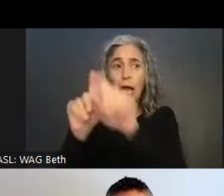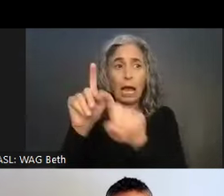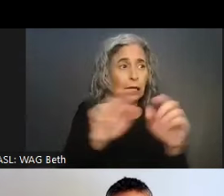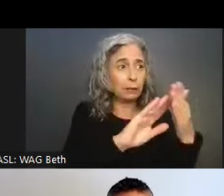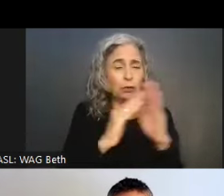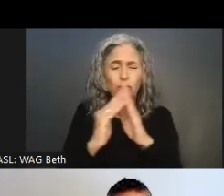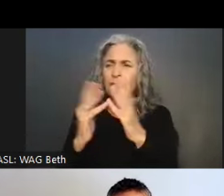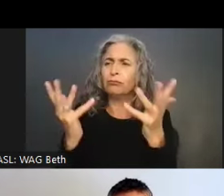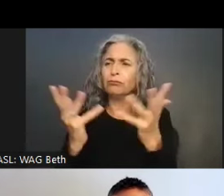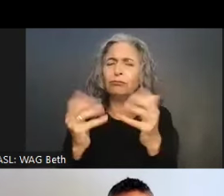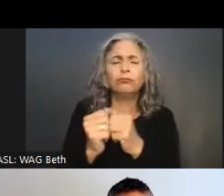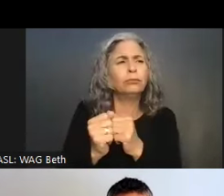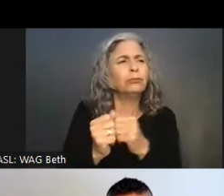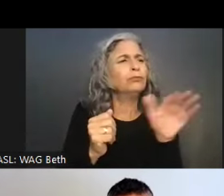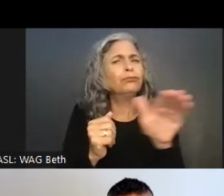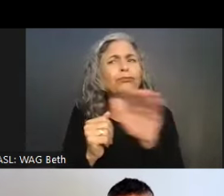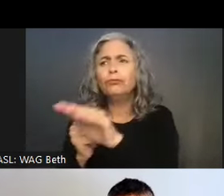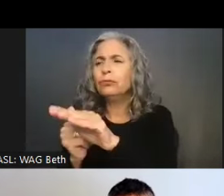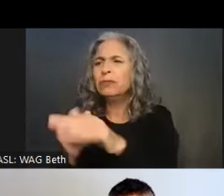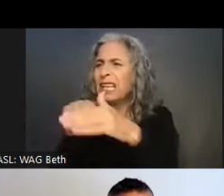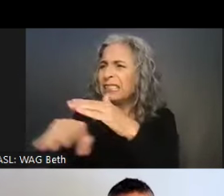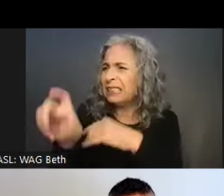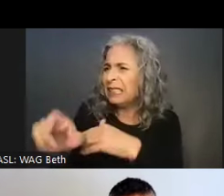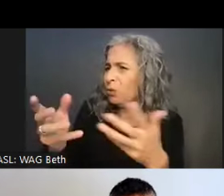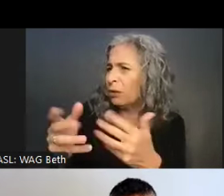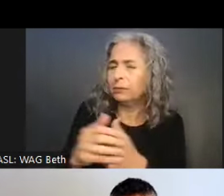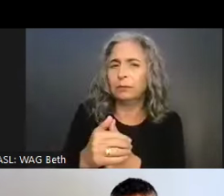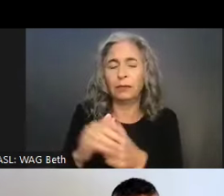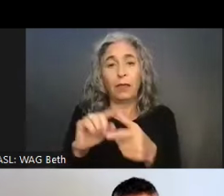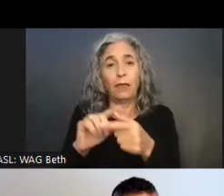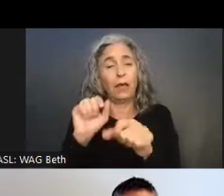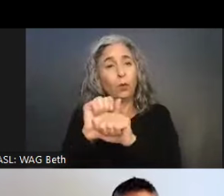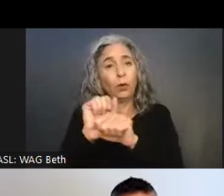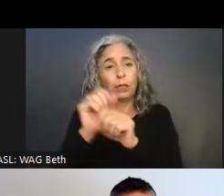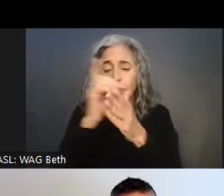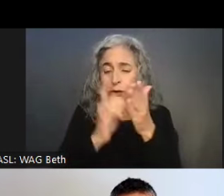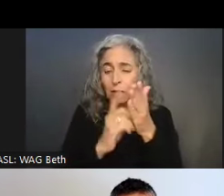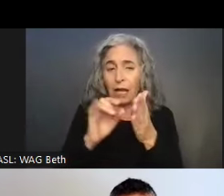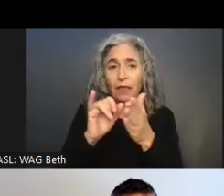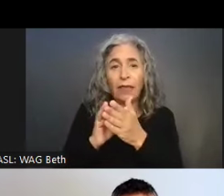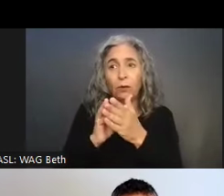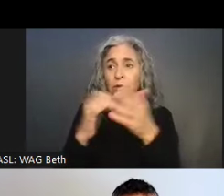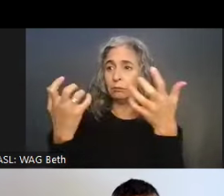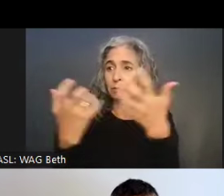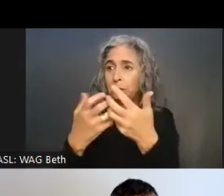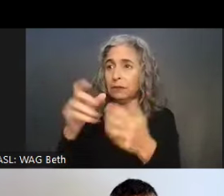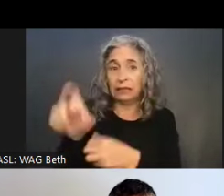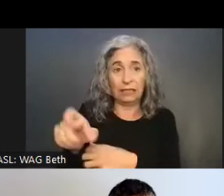way what are your access needs and then working to design for those needs. Asking this question